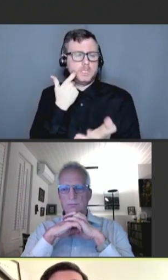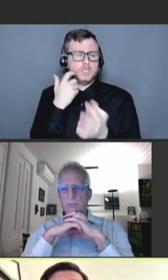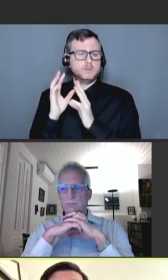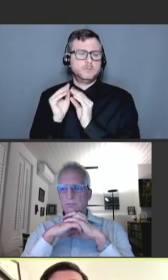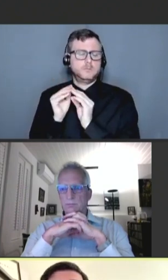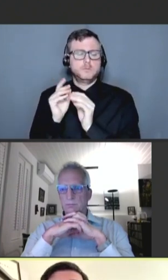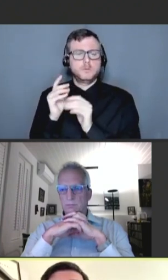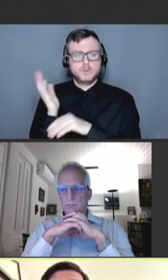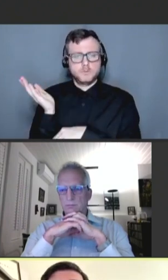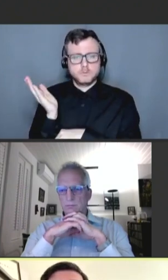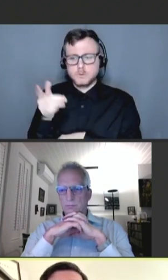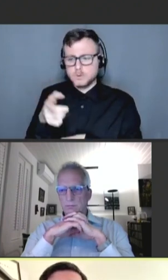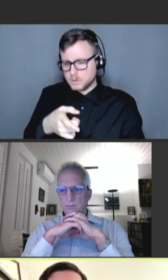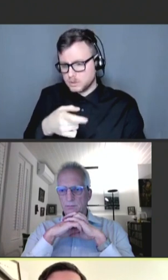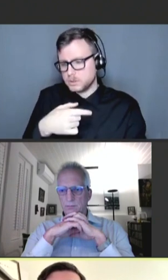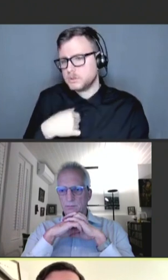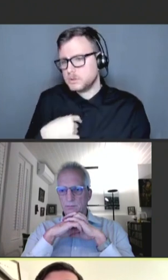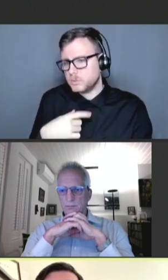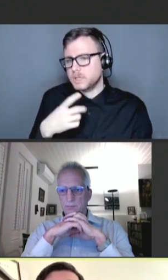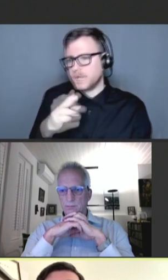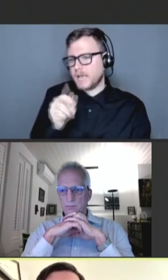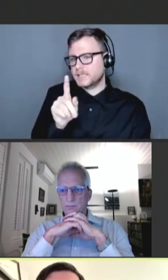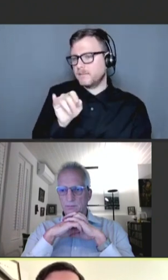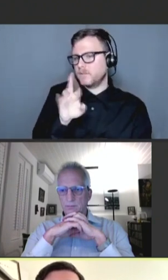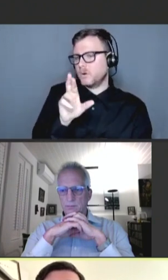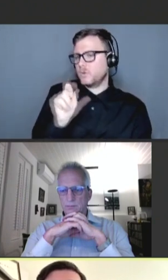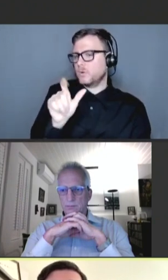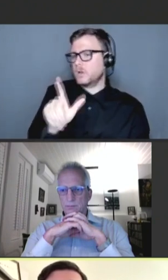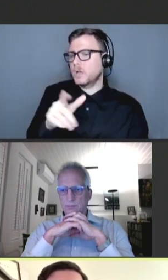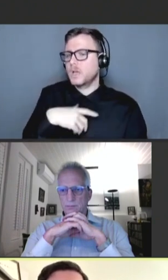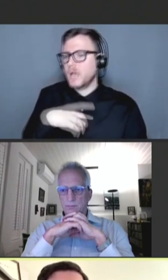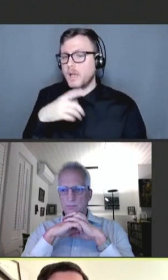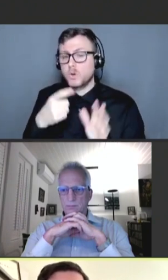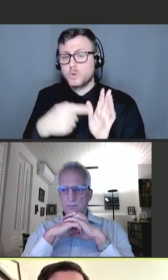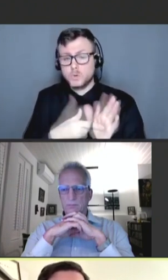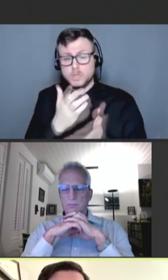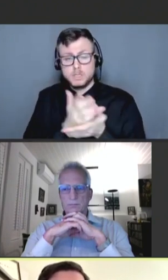of antivirals and people who qualify for them. We -- I showed some of the results about Paxlovid,